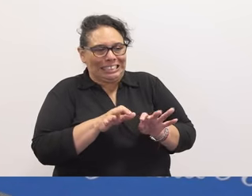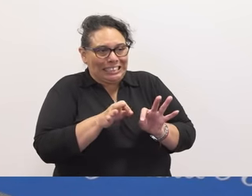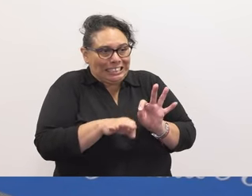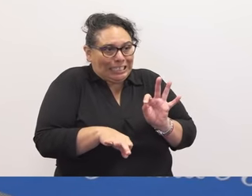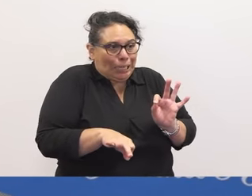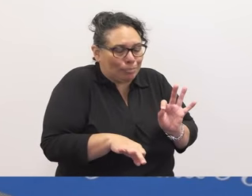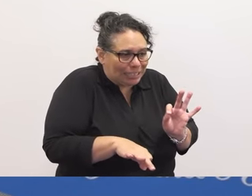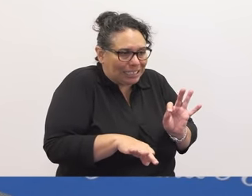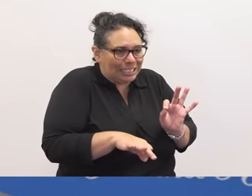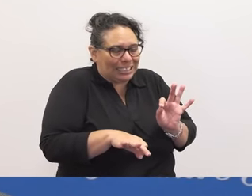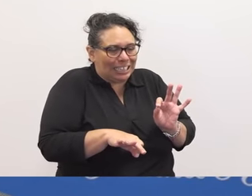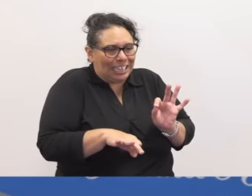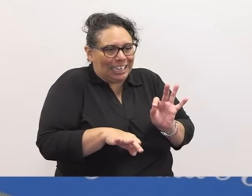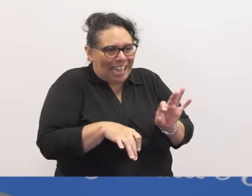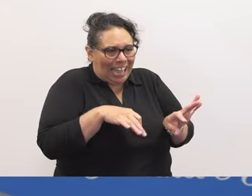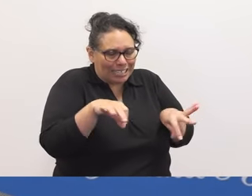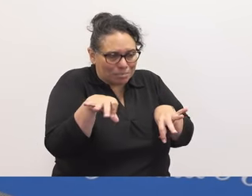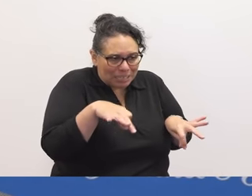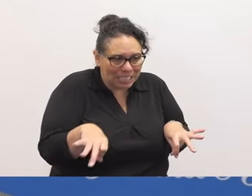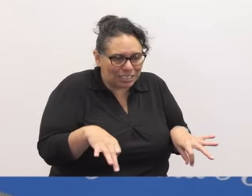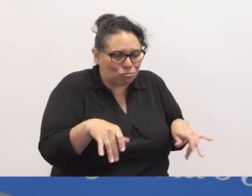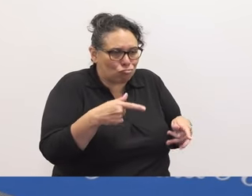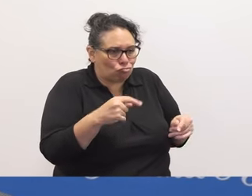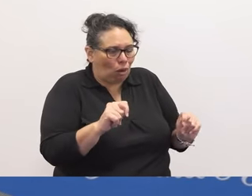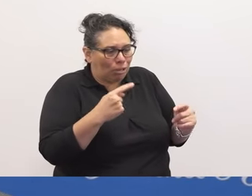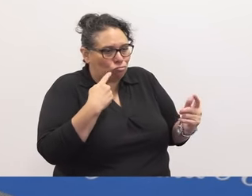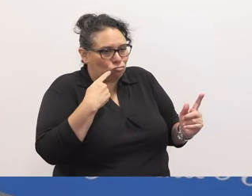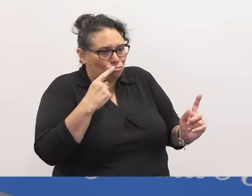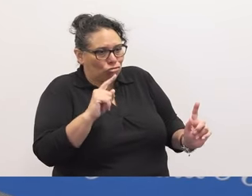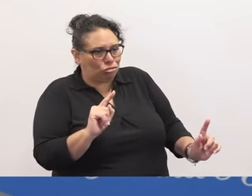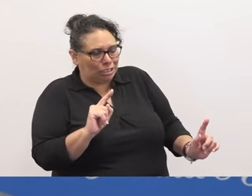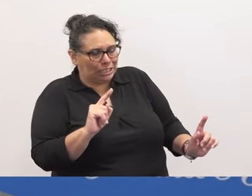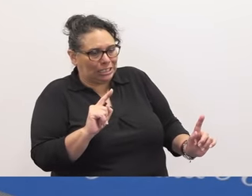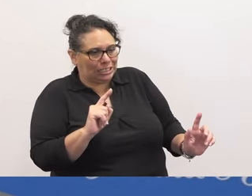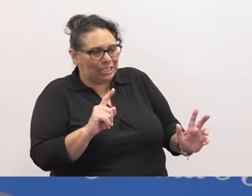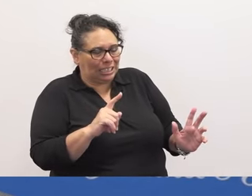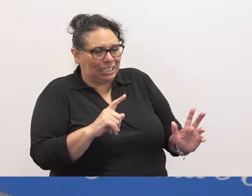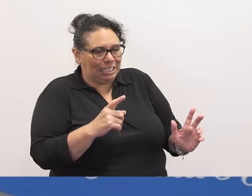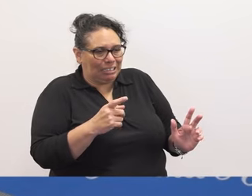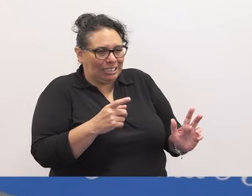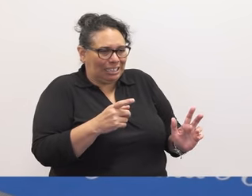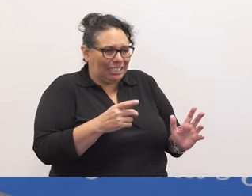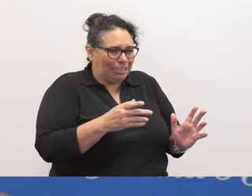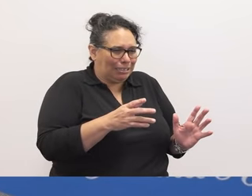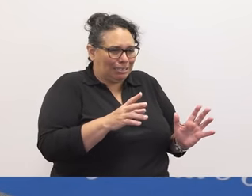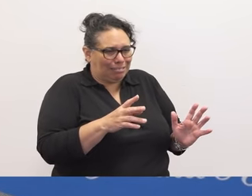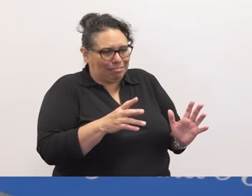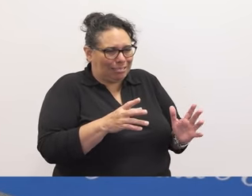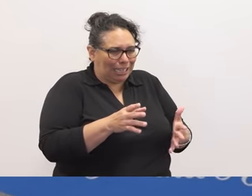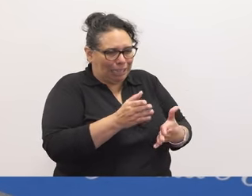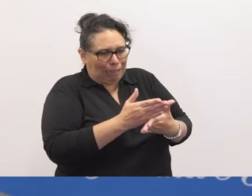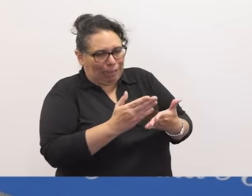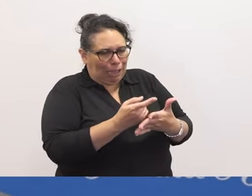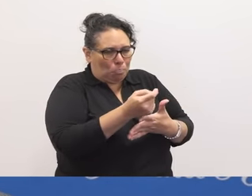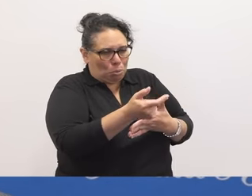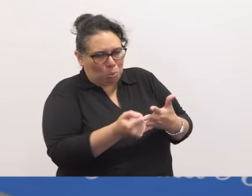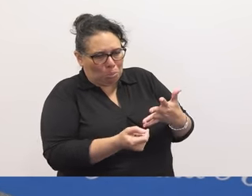to achieve what you're trying to achieve instead of trying to slice and dice it, so. [Diana Craighead] Okay, Dr. Benitez.